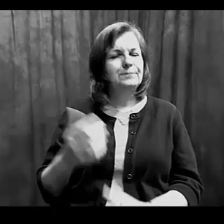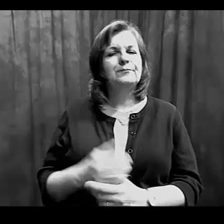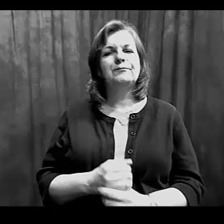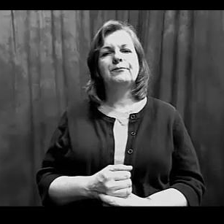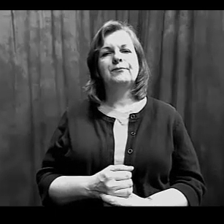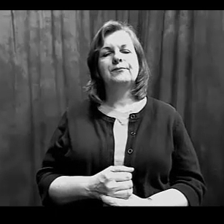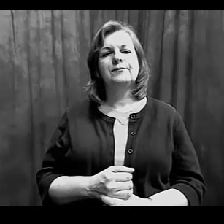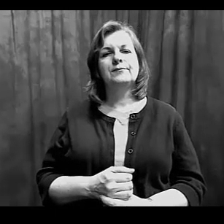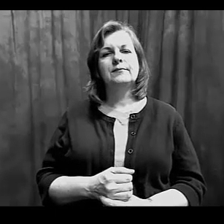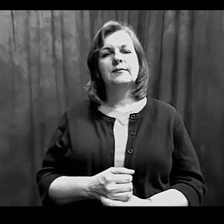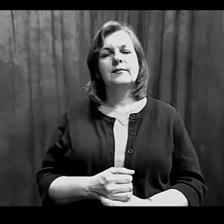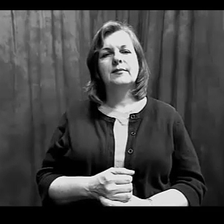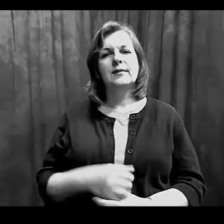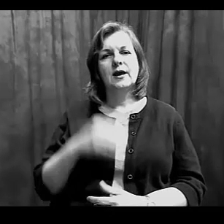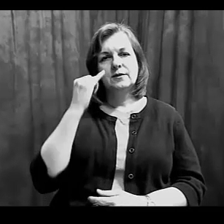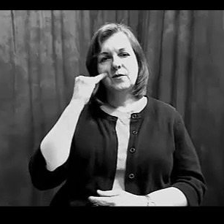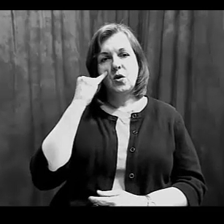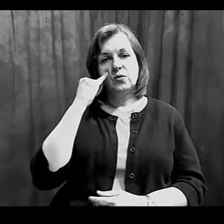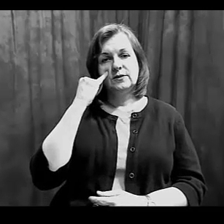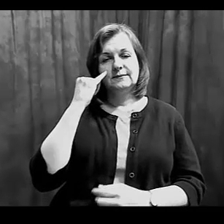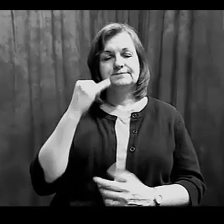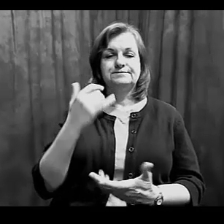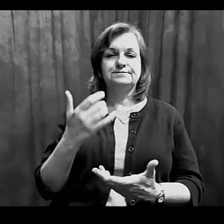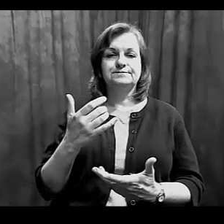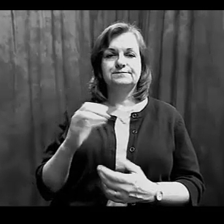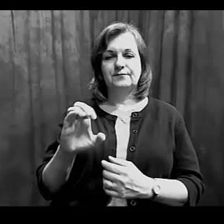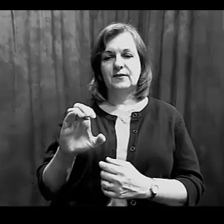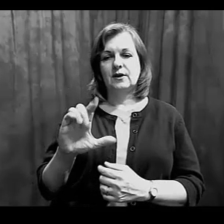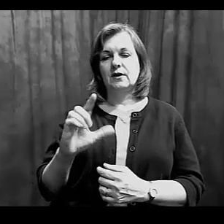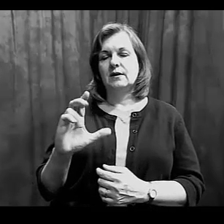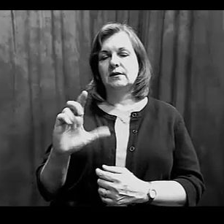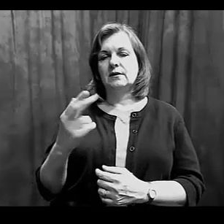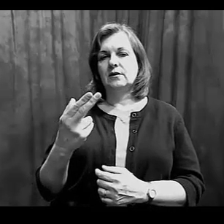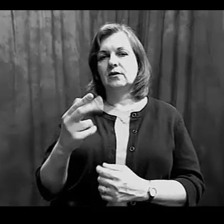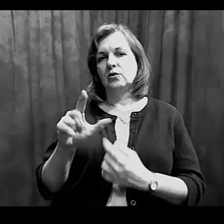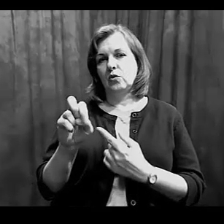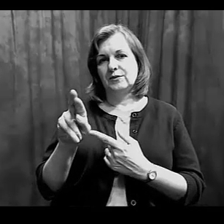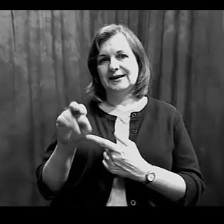well if I give an electron -- so chlorine is sitting here and its neutral